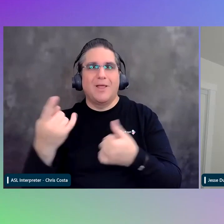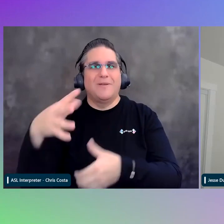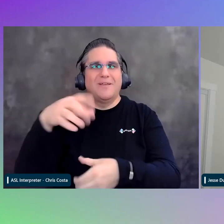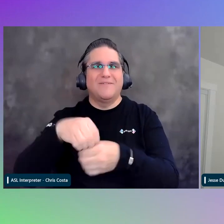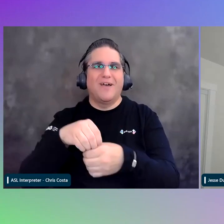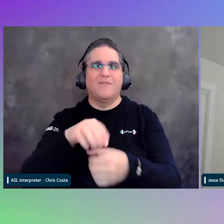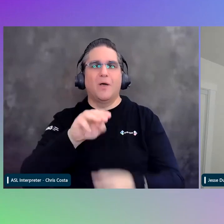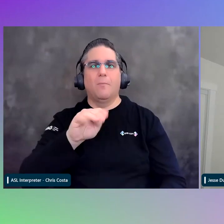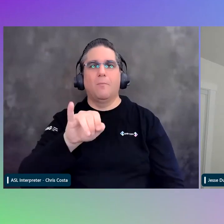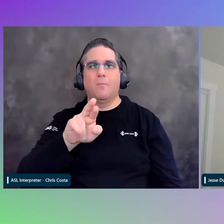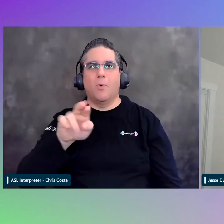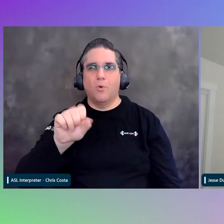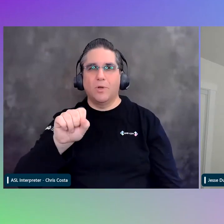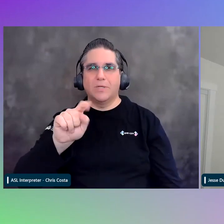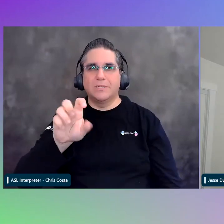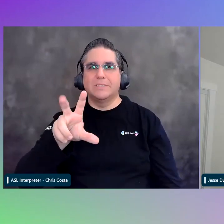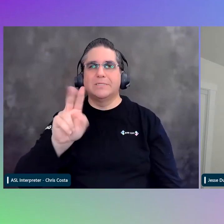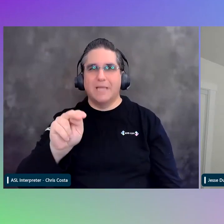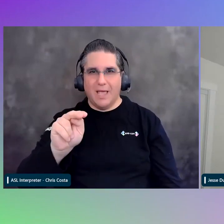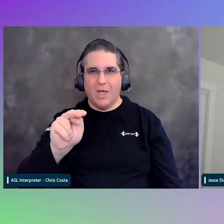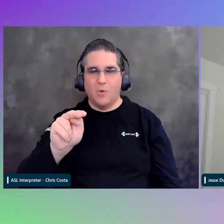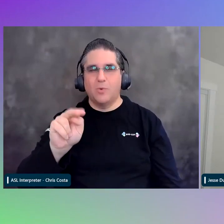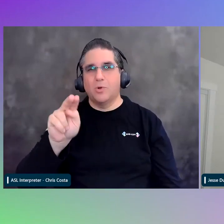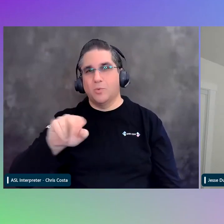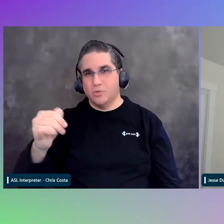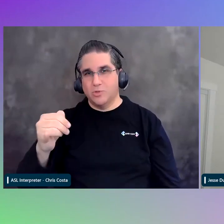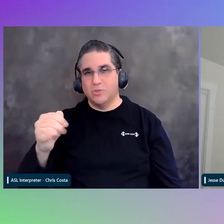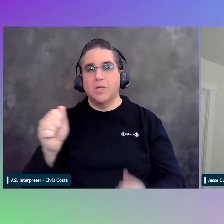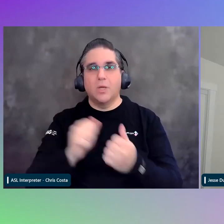Seeing Eye puppy, Loki. The